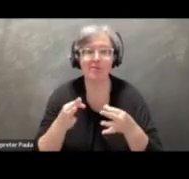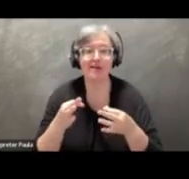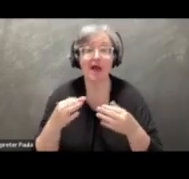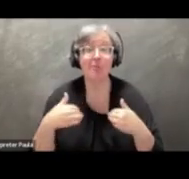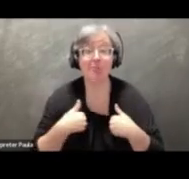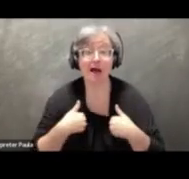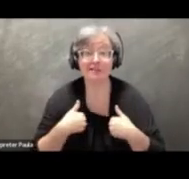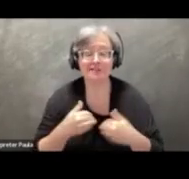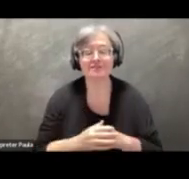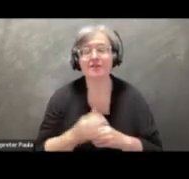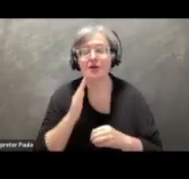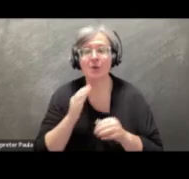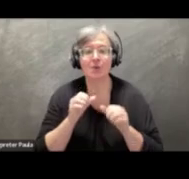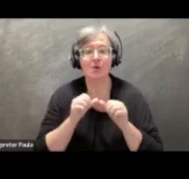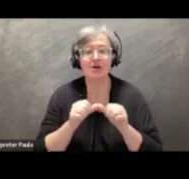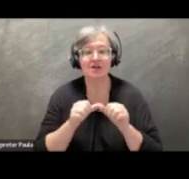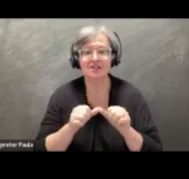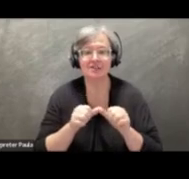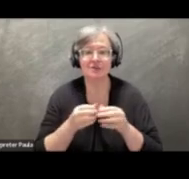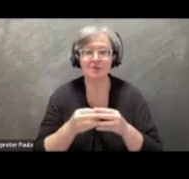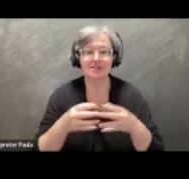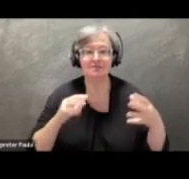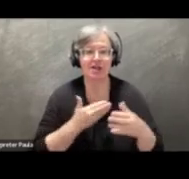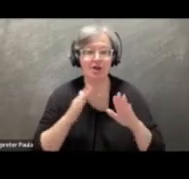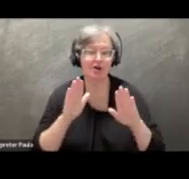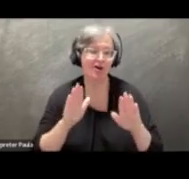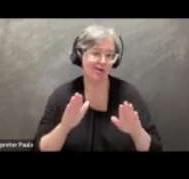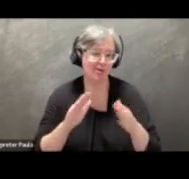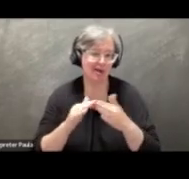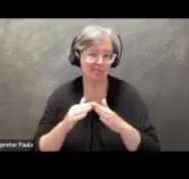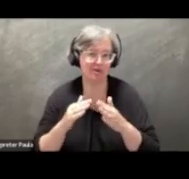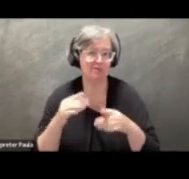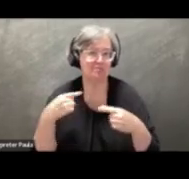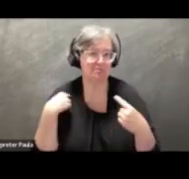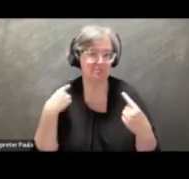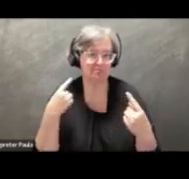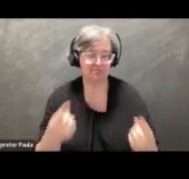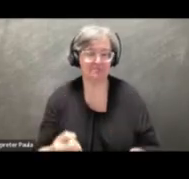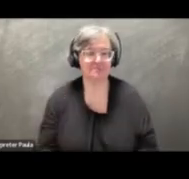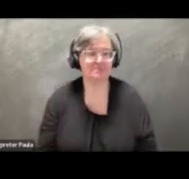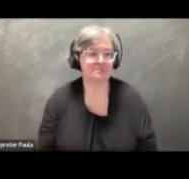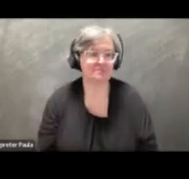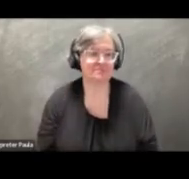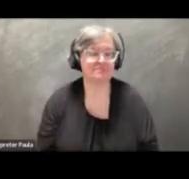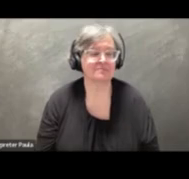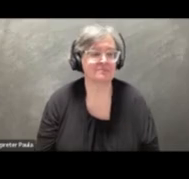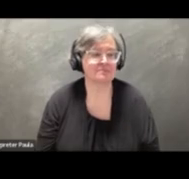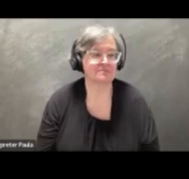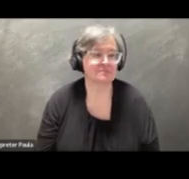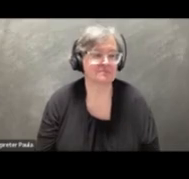expand the great community that we have built over the years. If